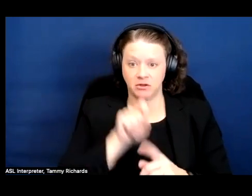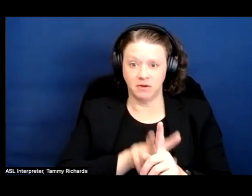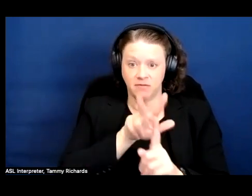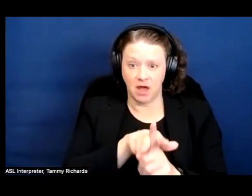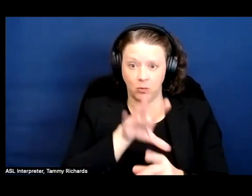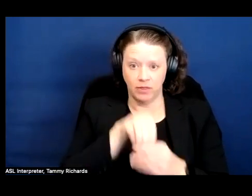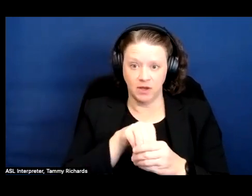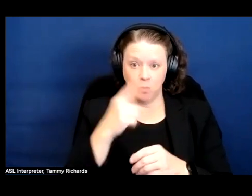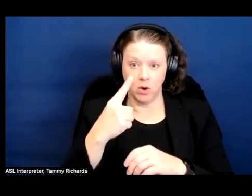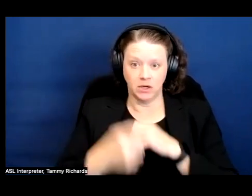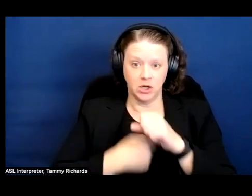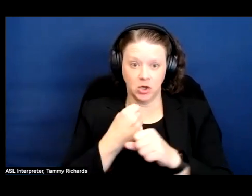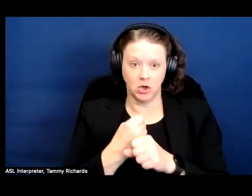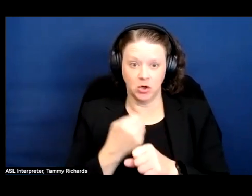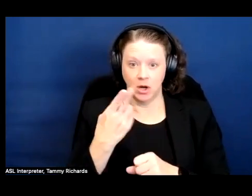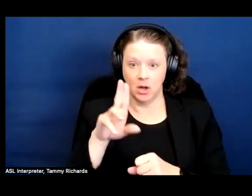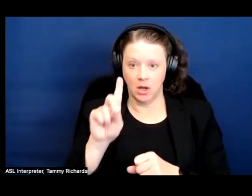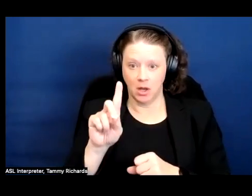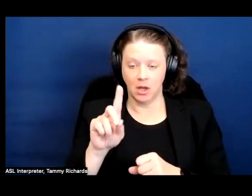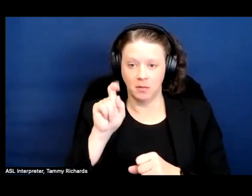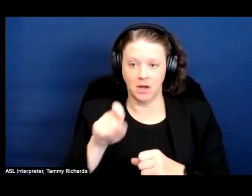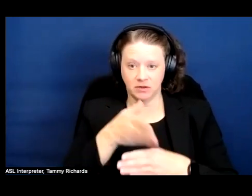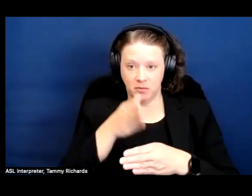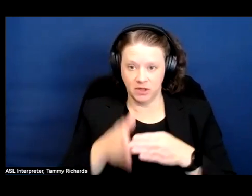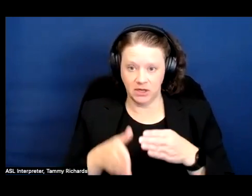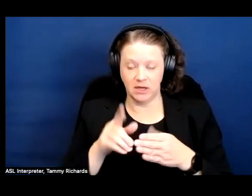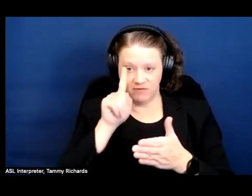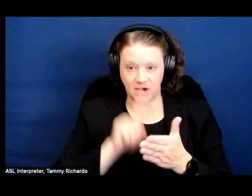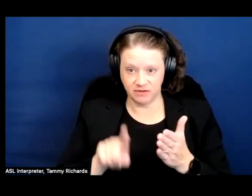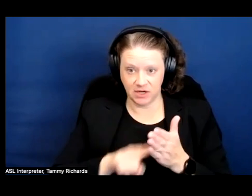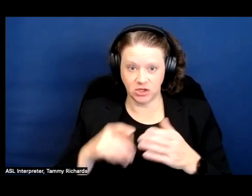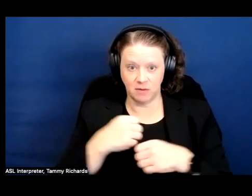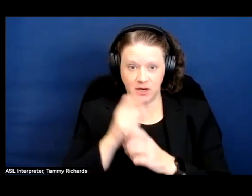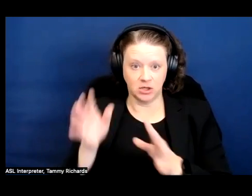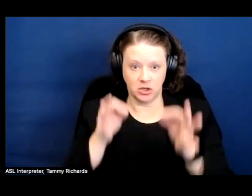Also, feel free to put questions in the chat. And while Amalea is doing her presentation,